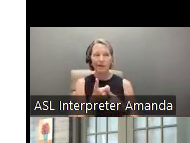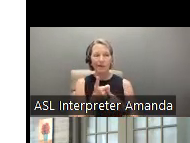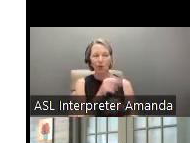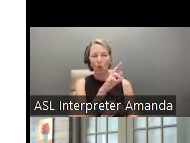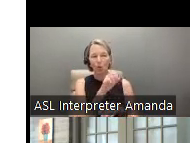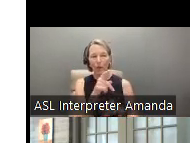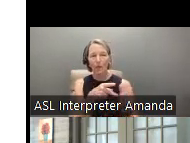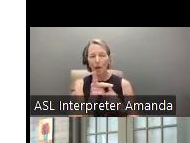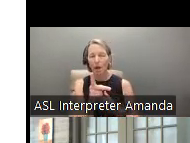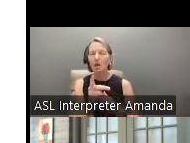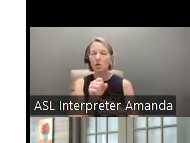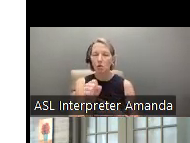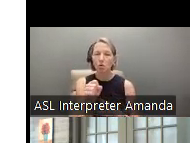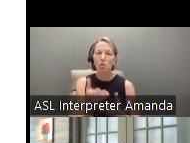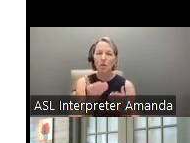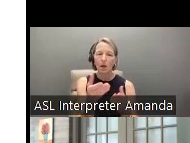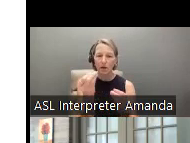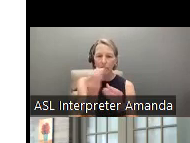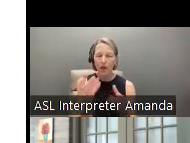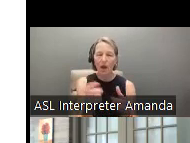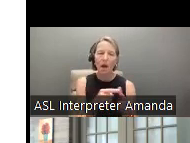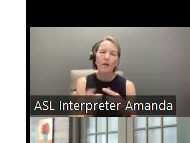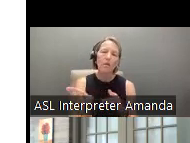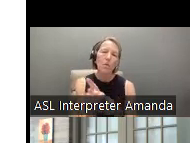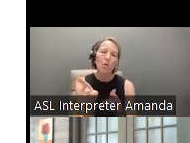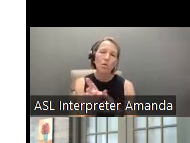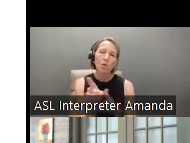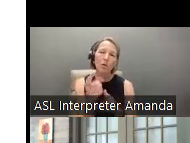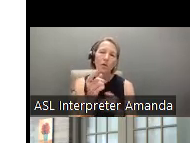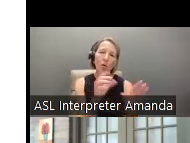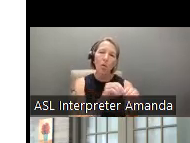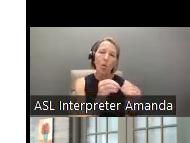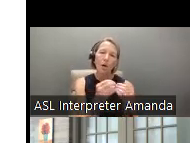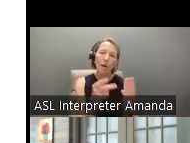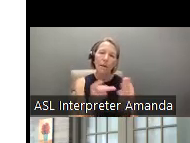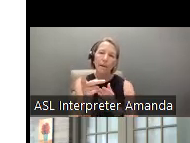provides you that with that information and then also for organizational payees there is